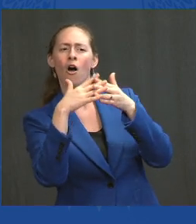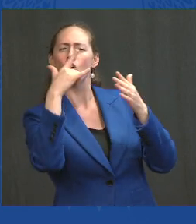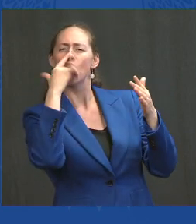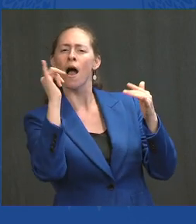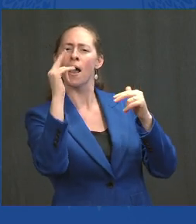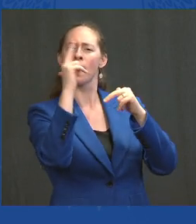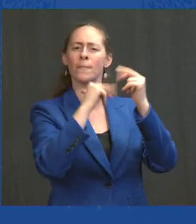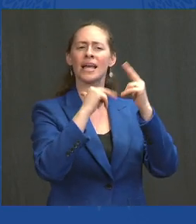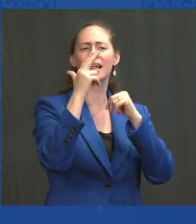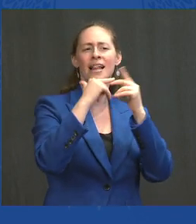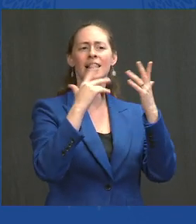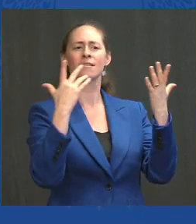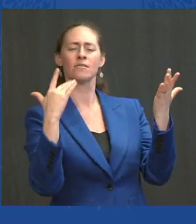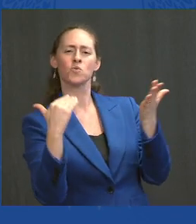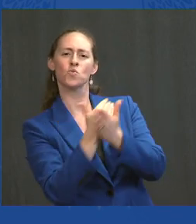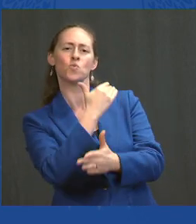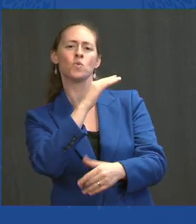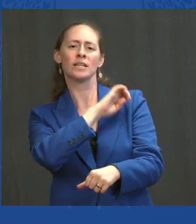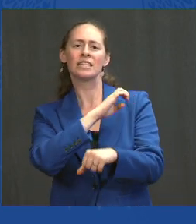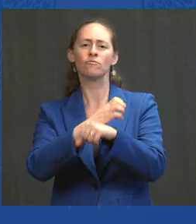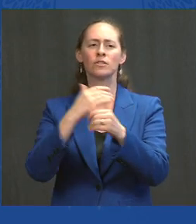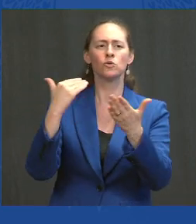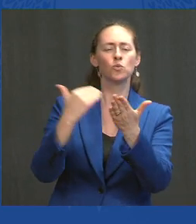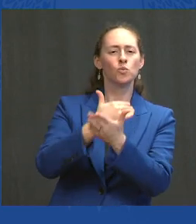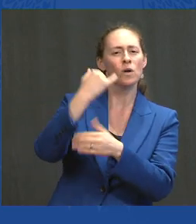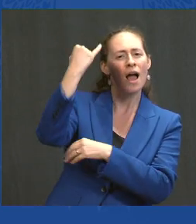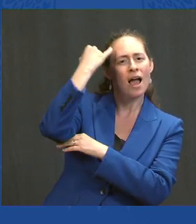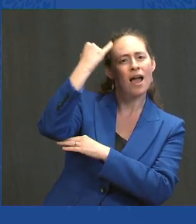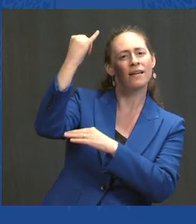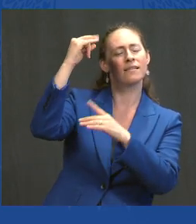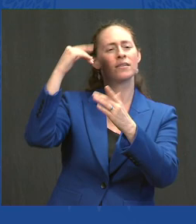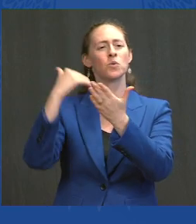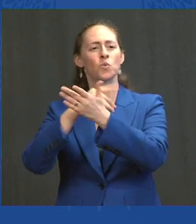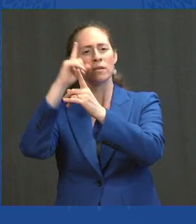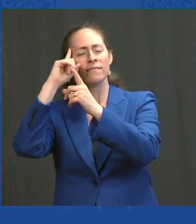new vitality, new -- new strength.